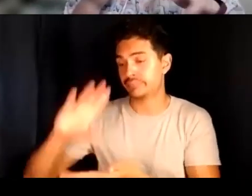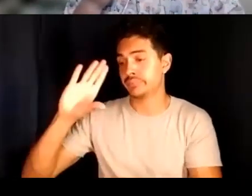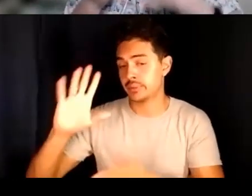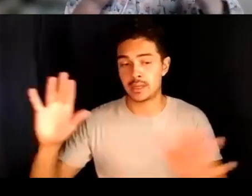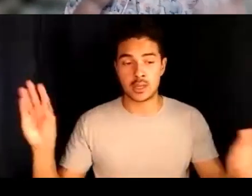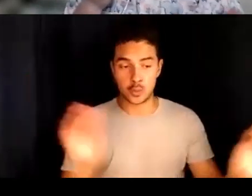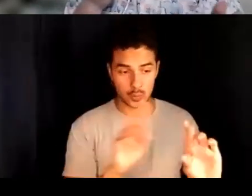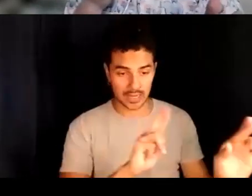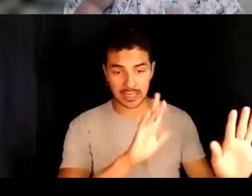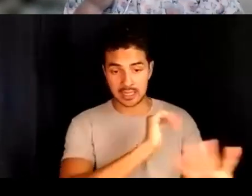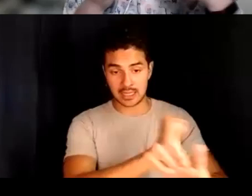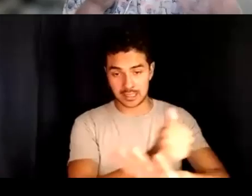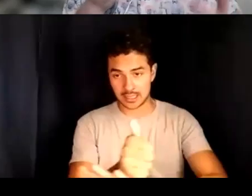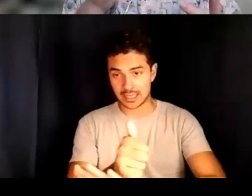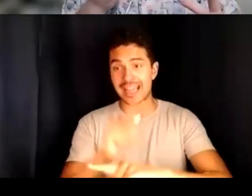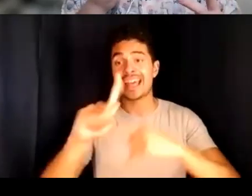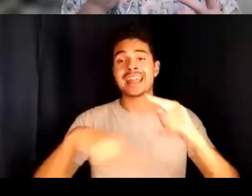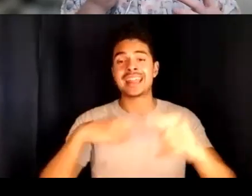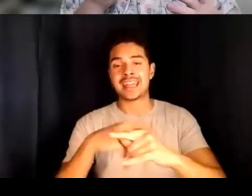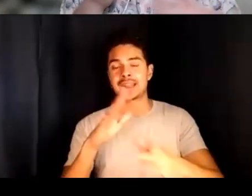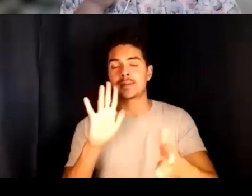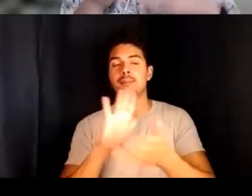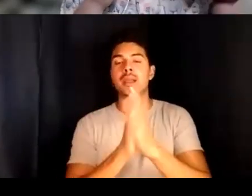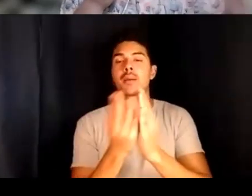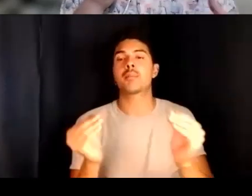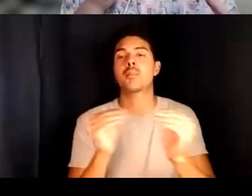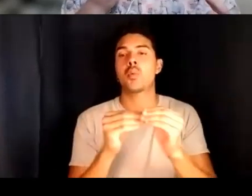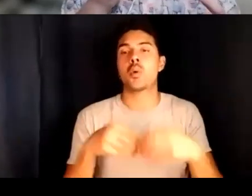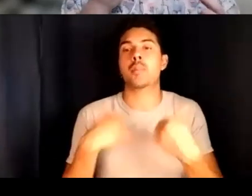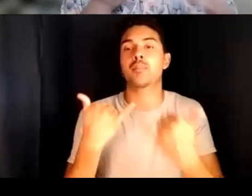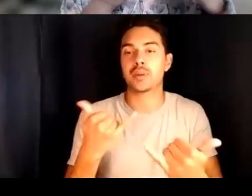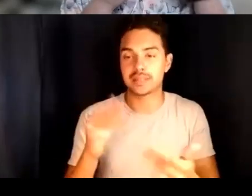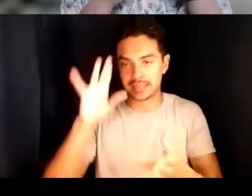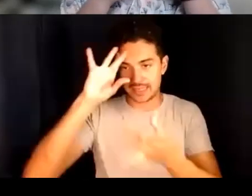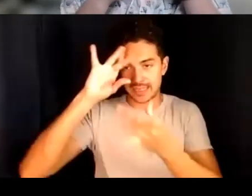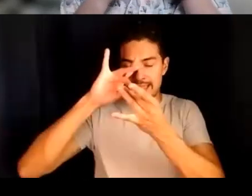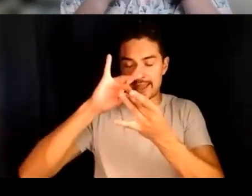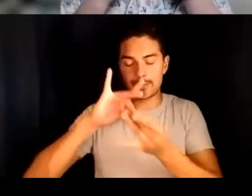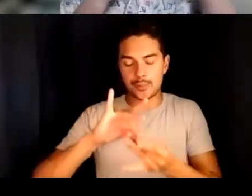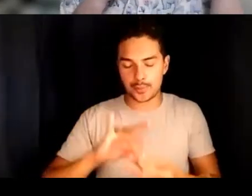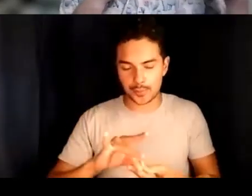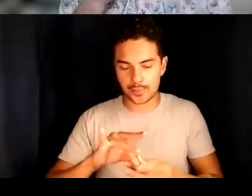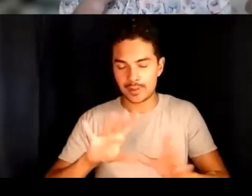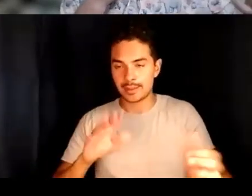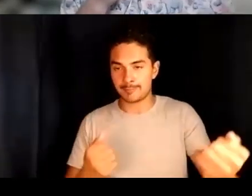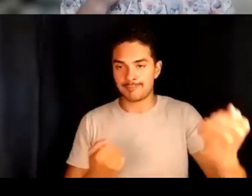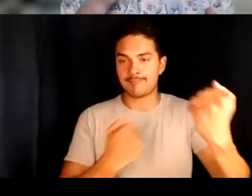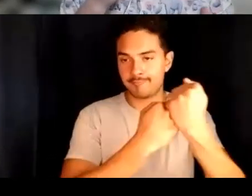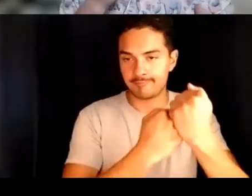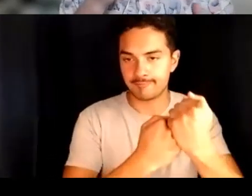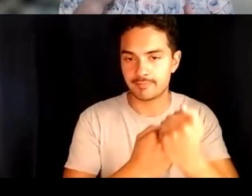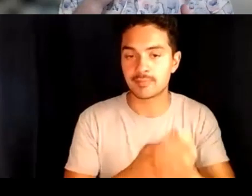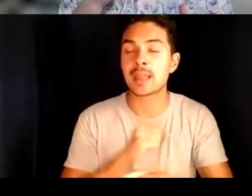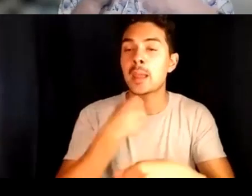so that you can really be present and take care of yourself. So you have those right to make sure your needs are met too,